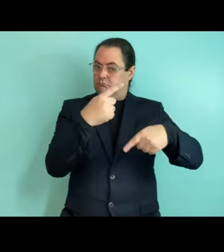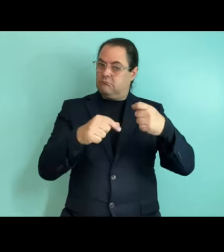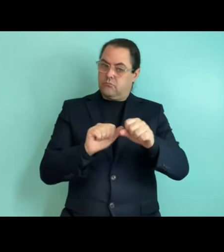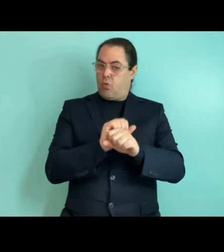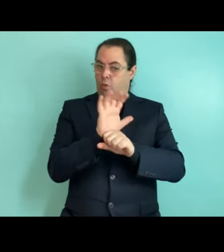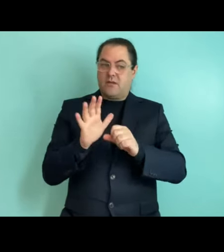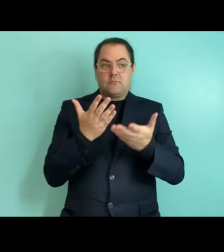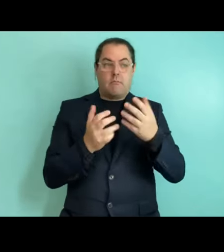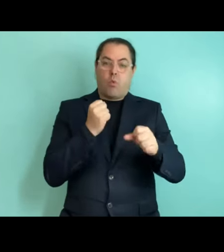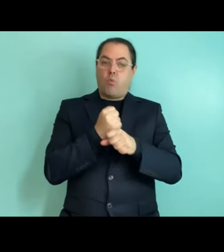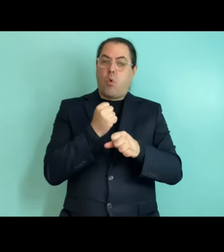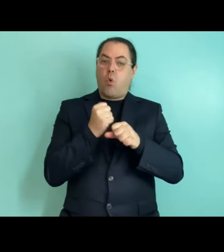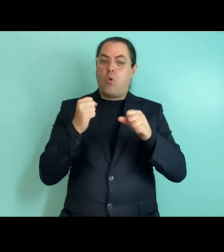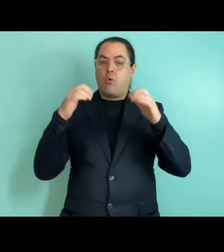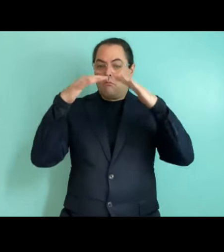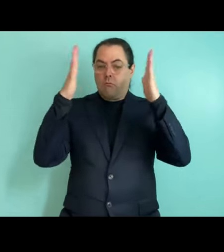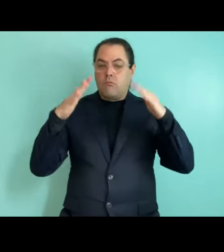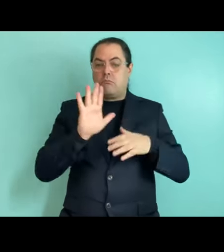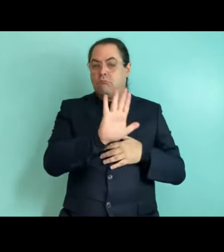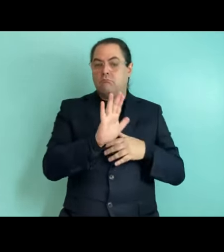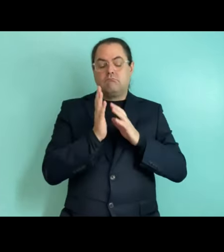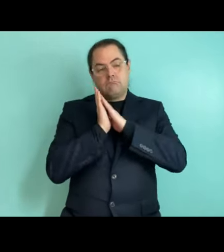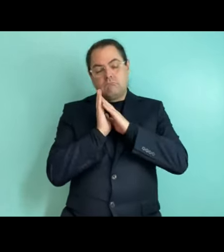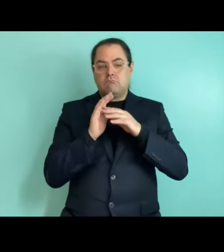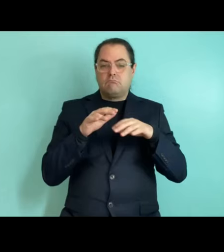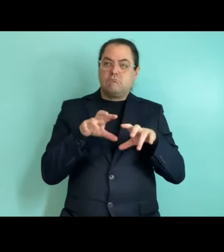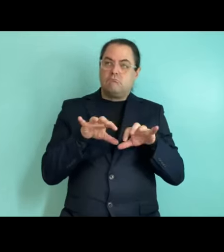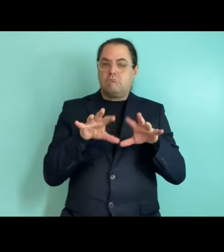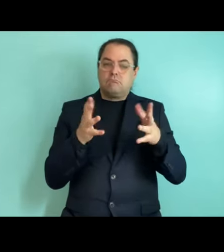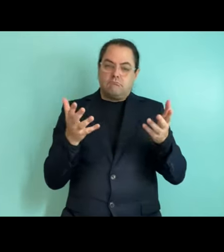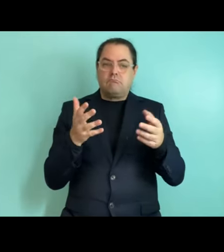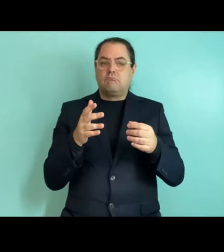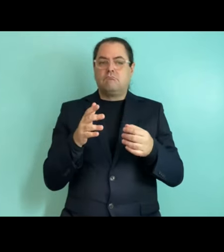from home, and Muslims chose to lay off some workers and guests remain with the most